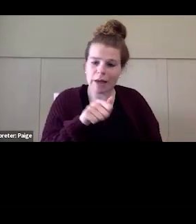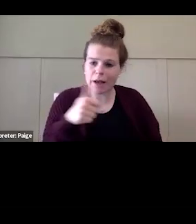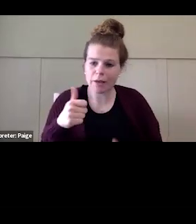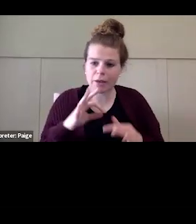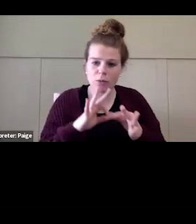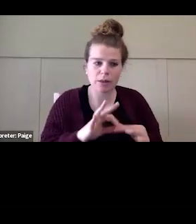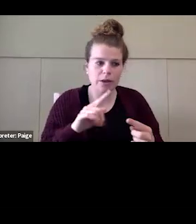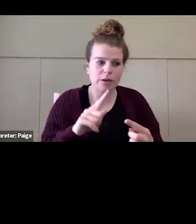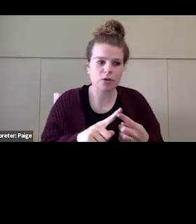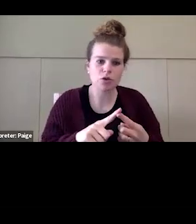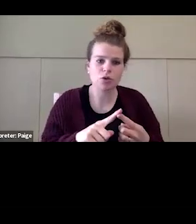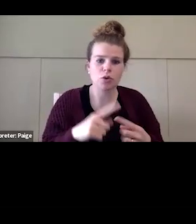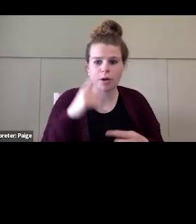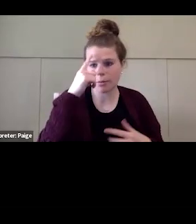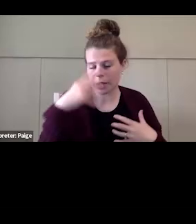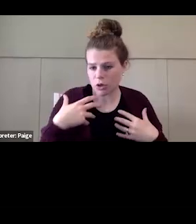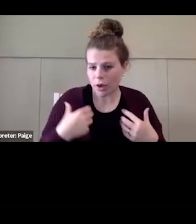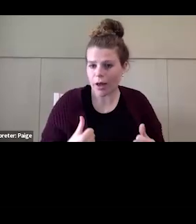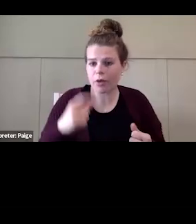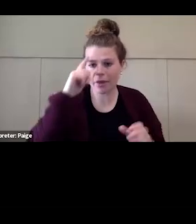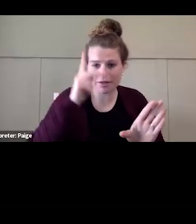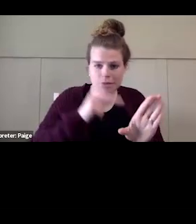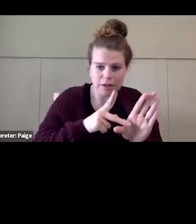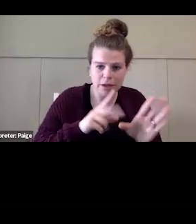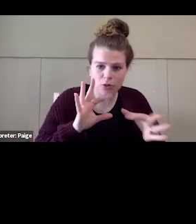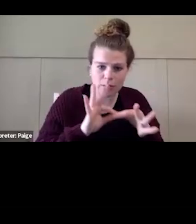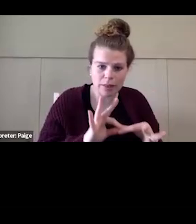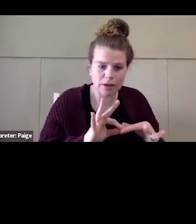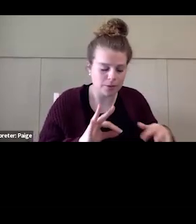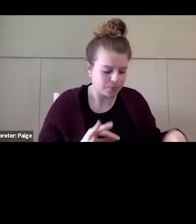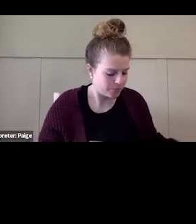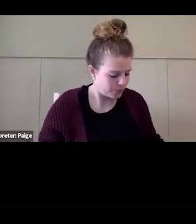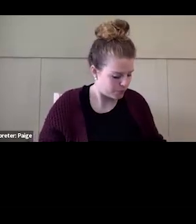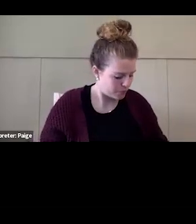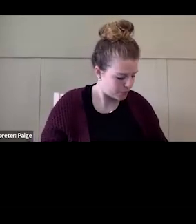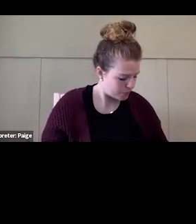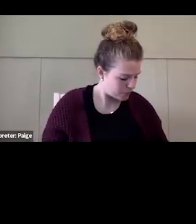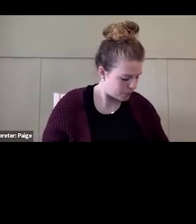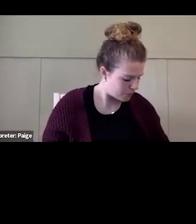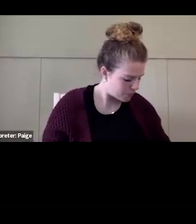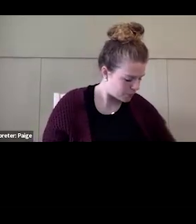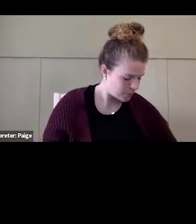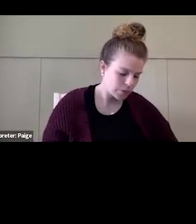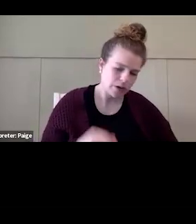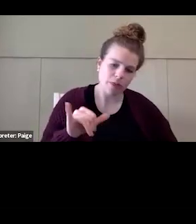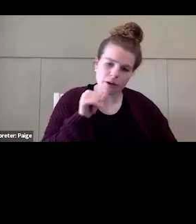to behavioral health or anything psychiatric-related, and what we know is that that's not always the best place for them to go.